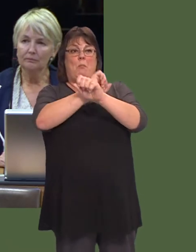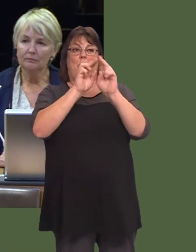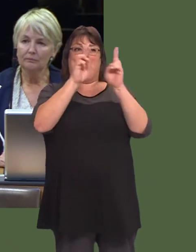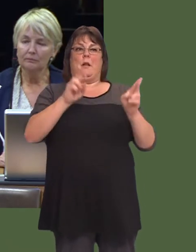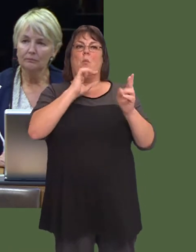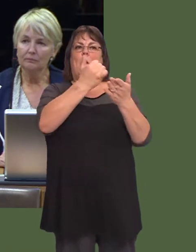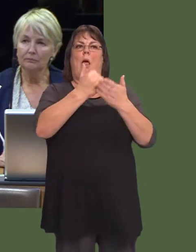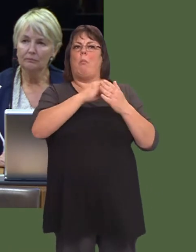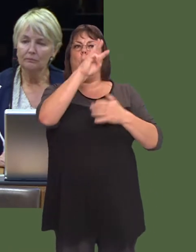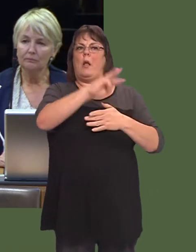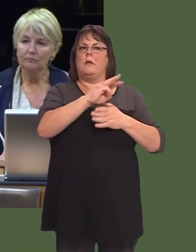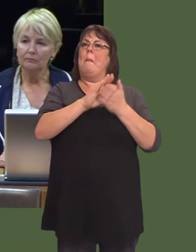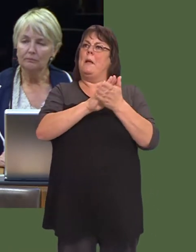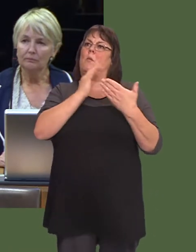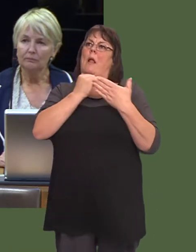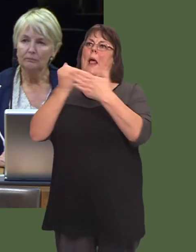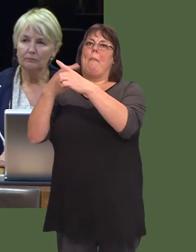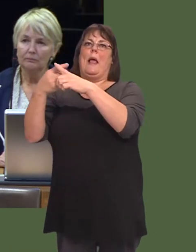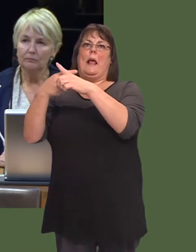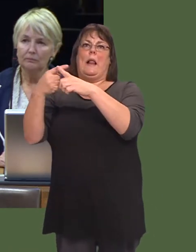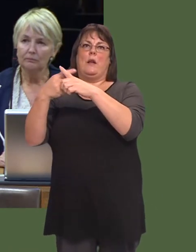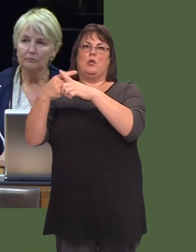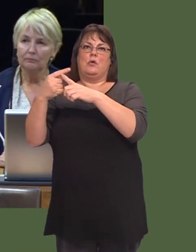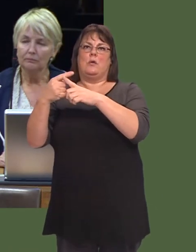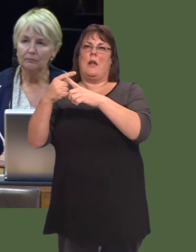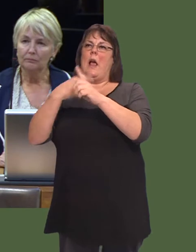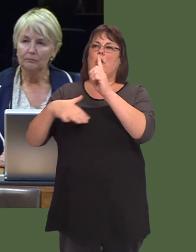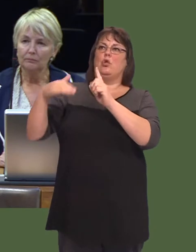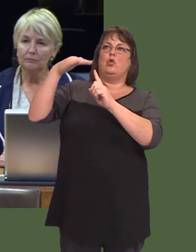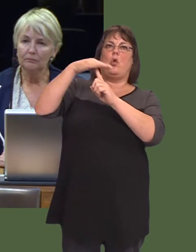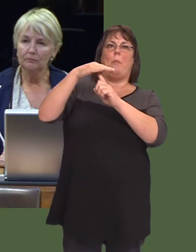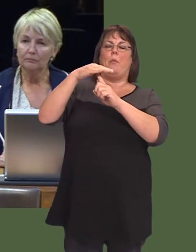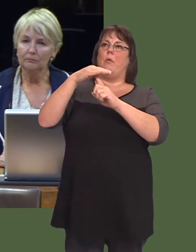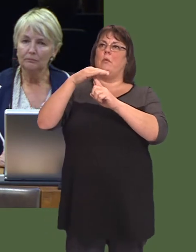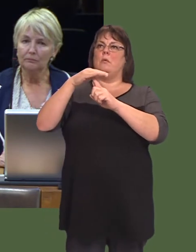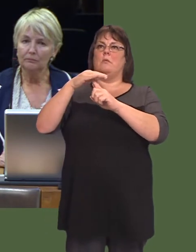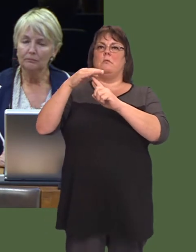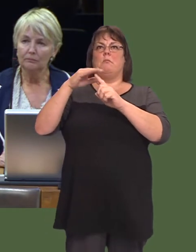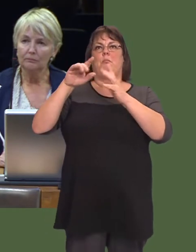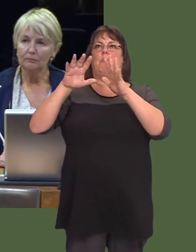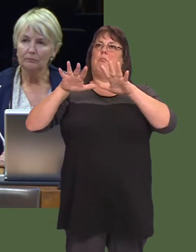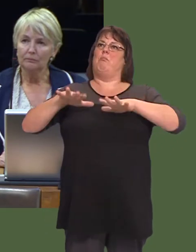And itís not me saying that, itís coming from the top English and UK voices on prison reform.